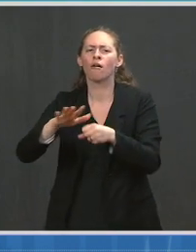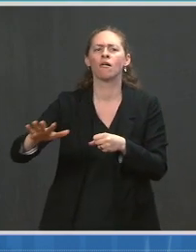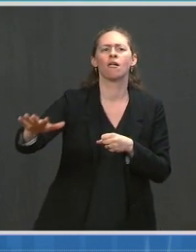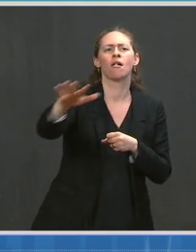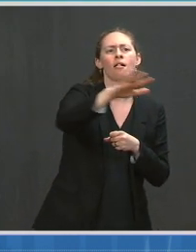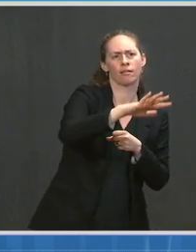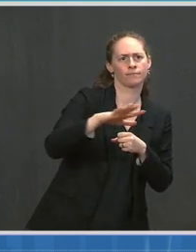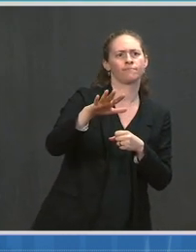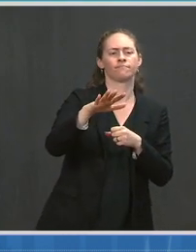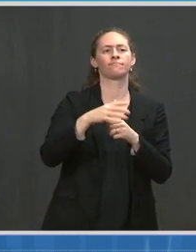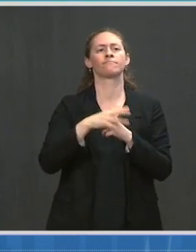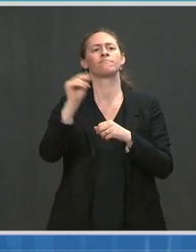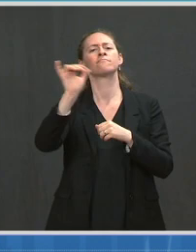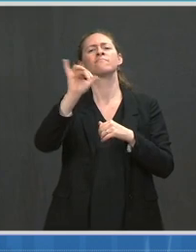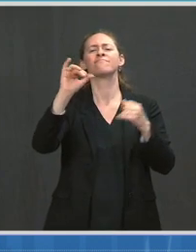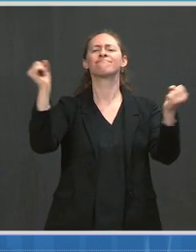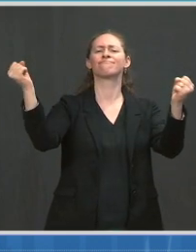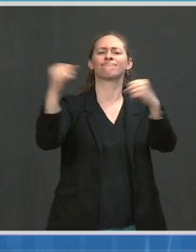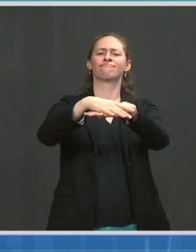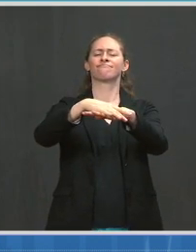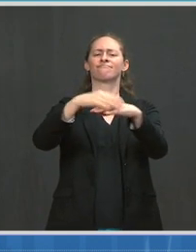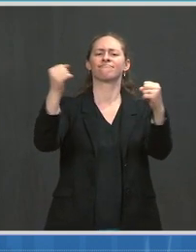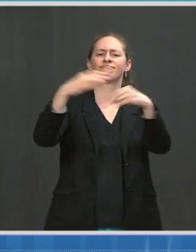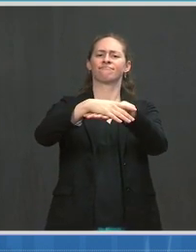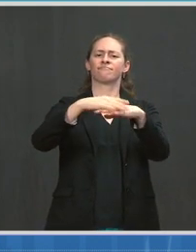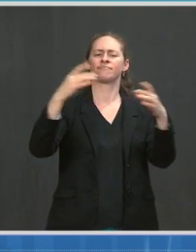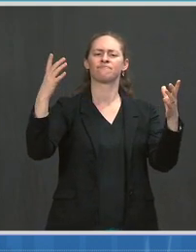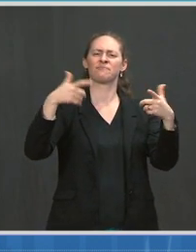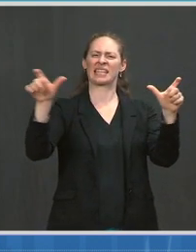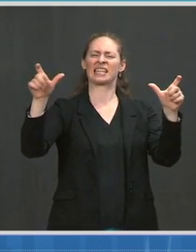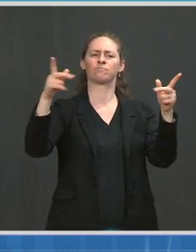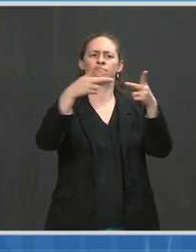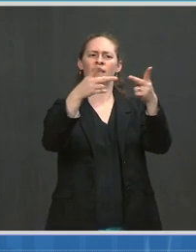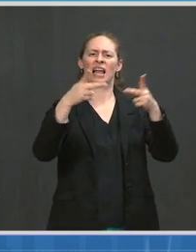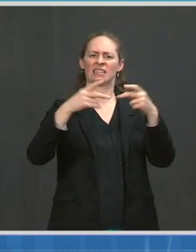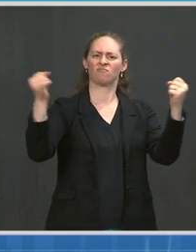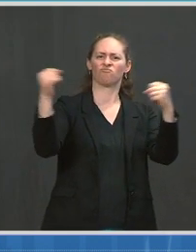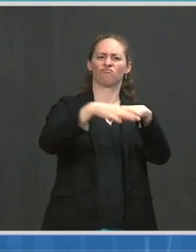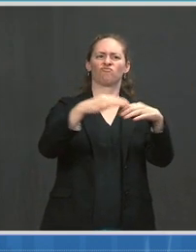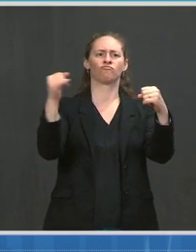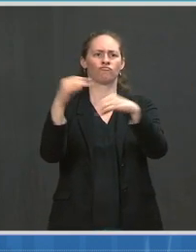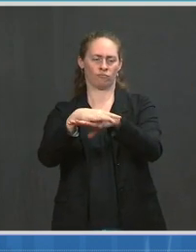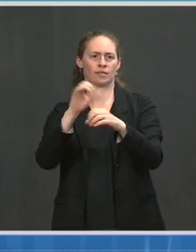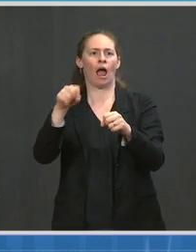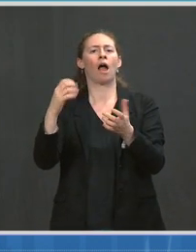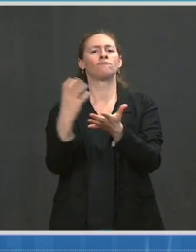including three new sites we're announcing today, in Boston, Massachusetts,